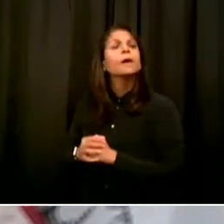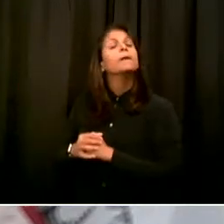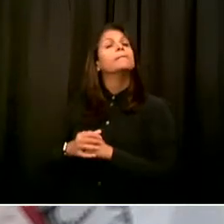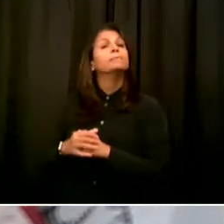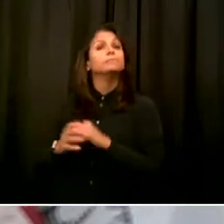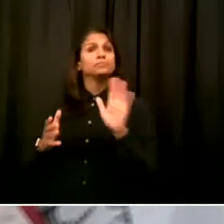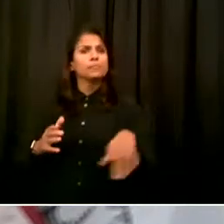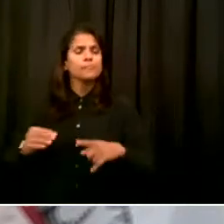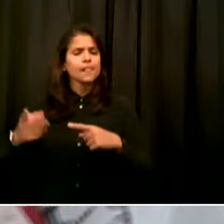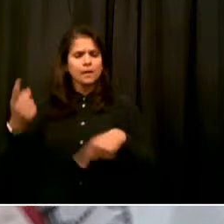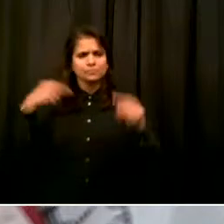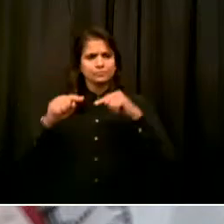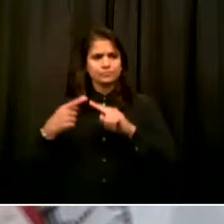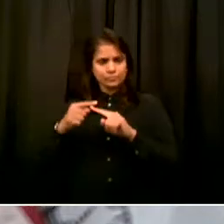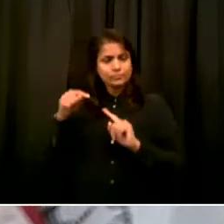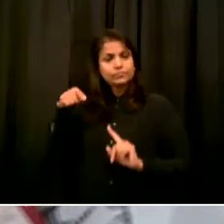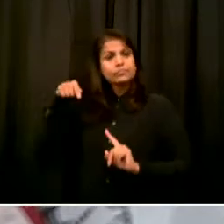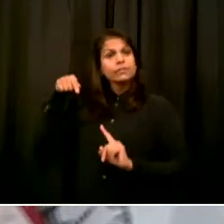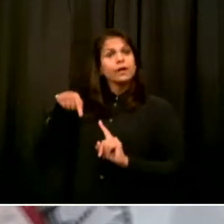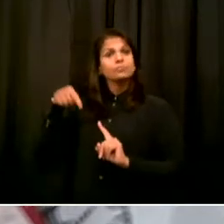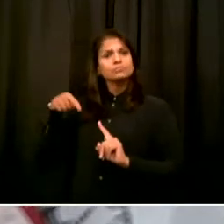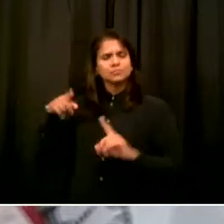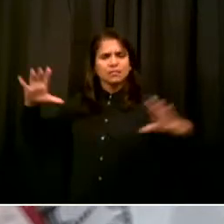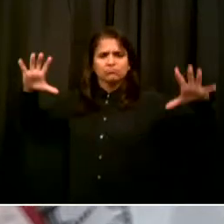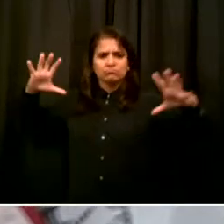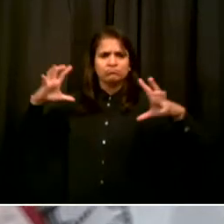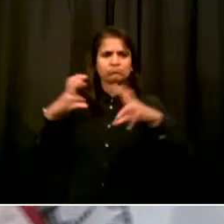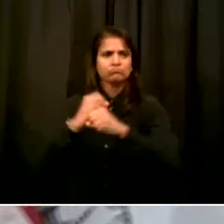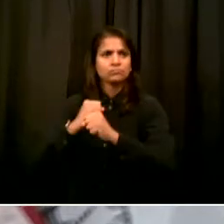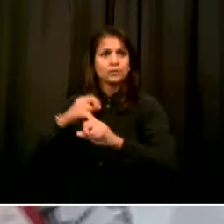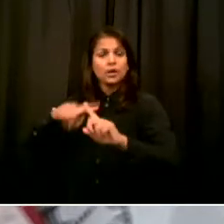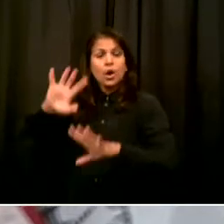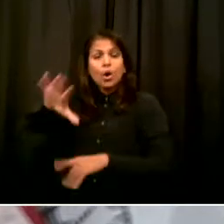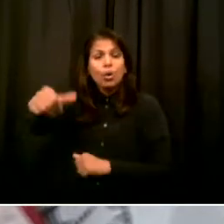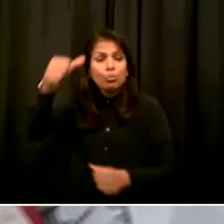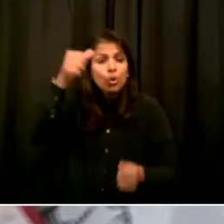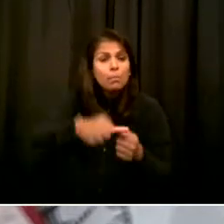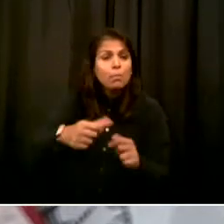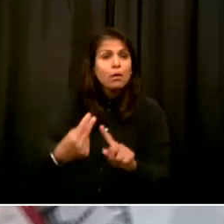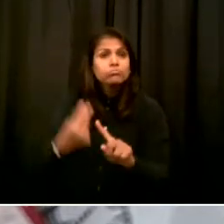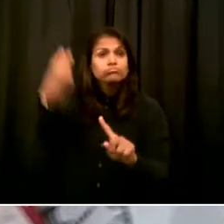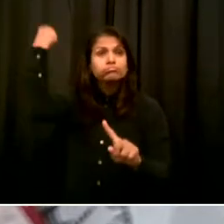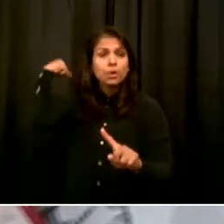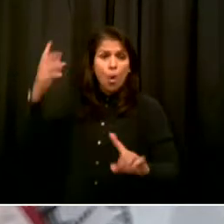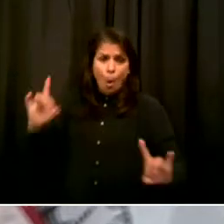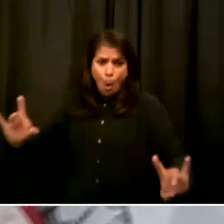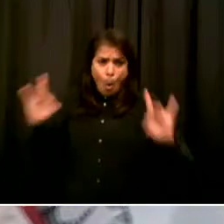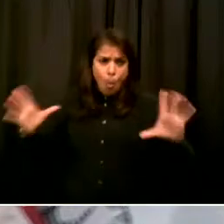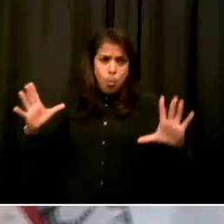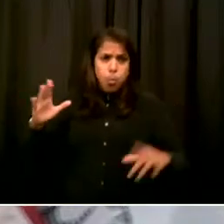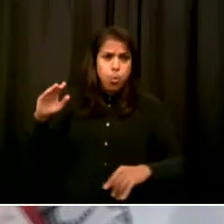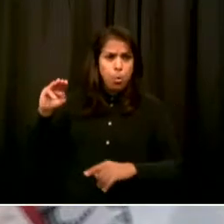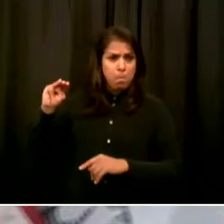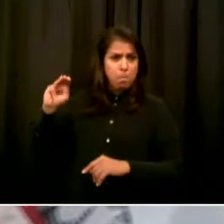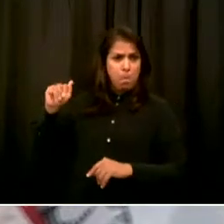WHAT WE HAVE TO DO TO PROTECT THEHE PEOPOPE L OFNEW YORK CITY LET'S DO THE OVERVIEW FOR THE MOMENT. FOR BASICALLY THE WHOLE